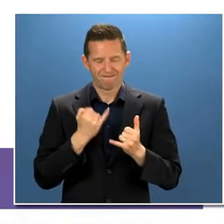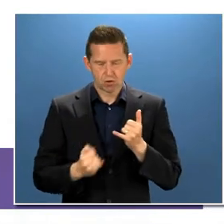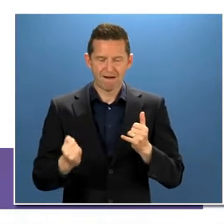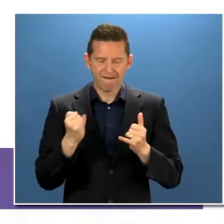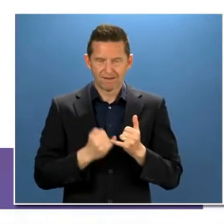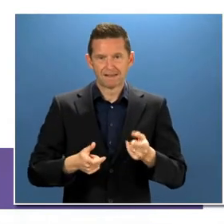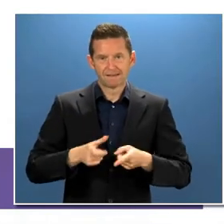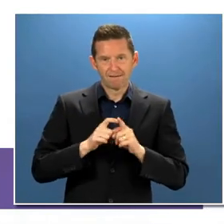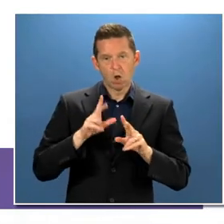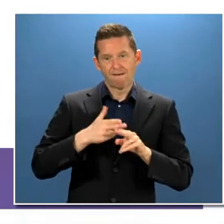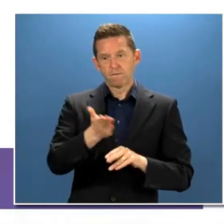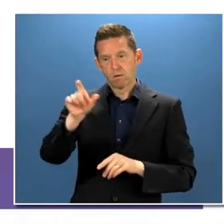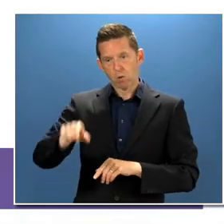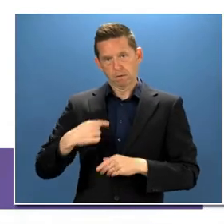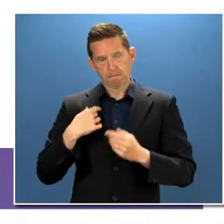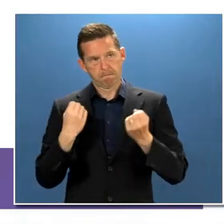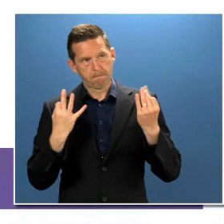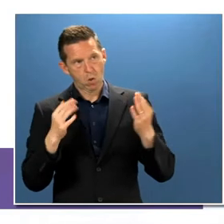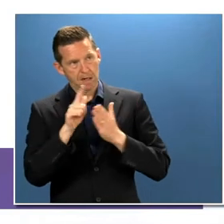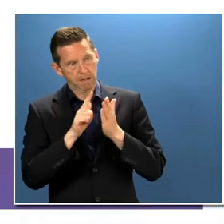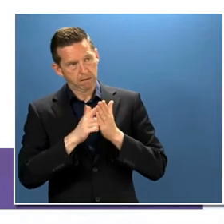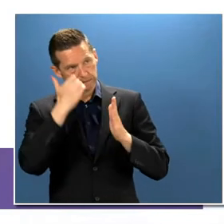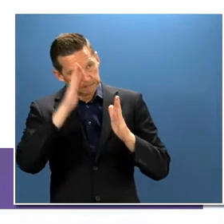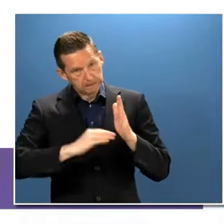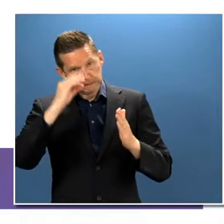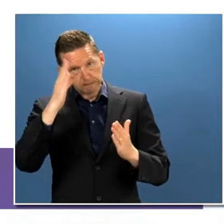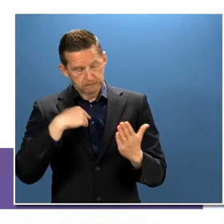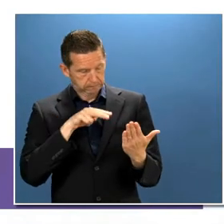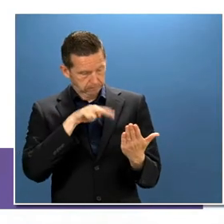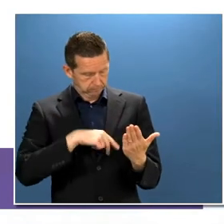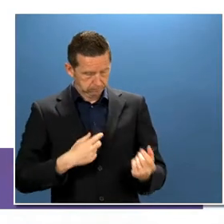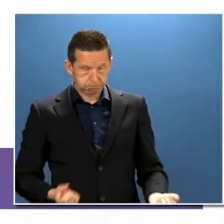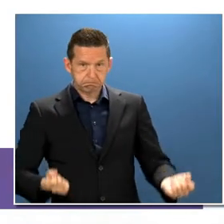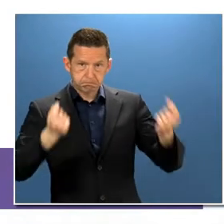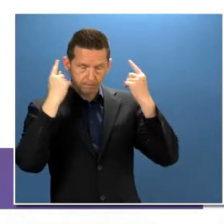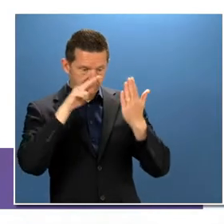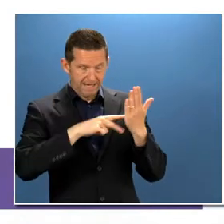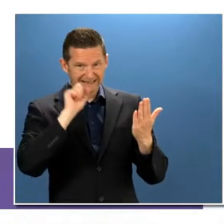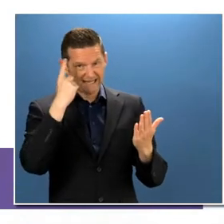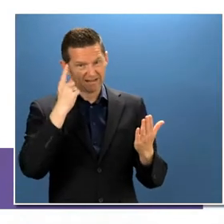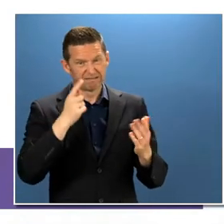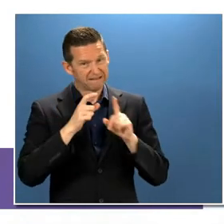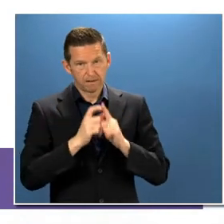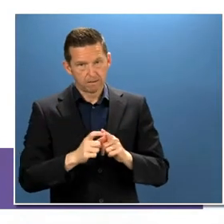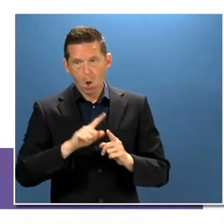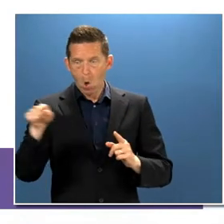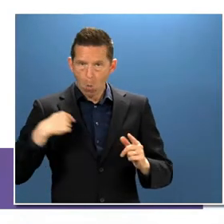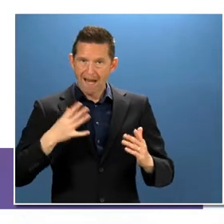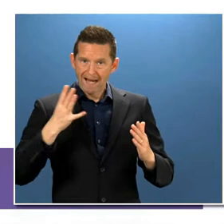training to understand, and that we need to have a statute that is fit for